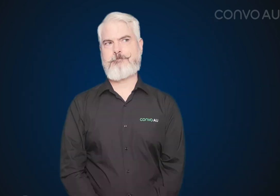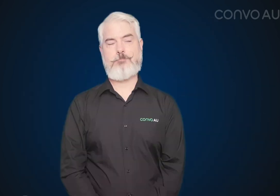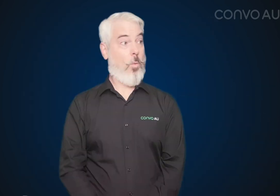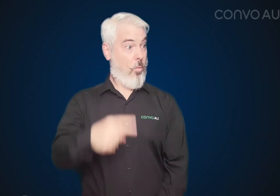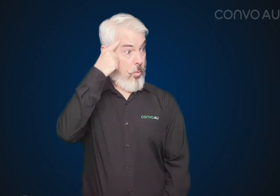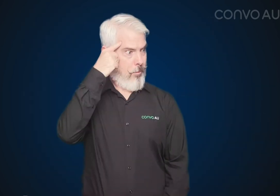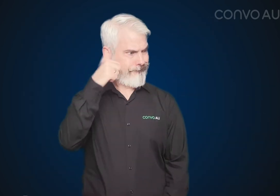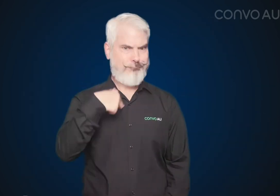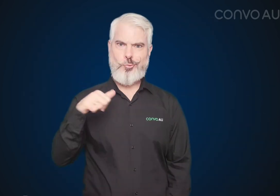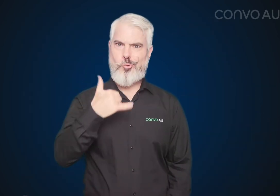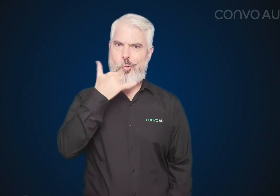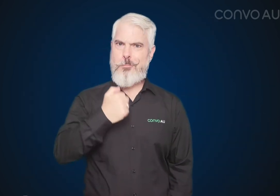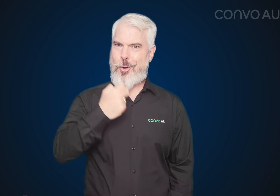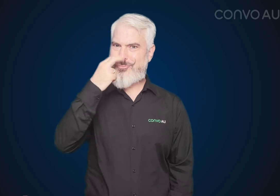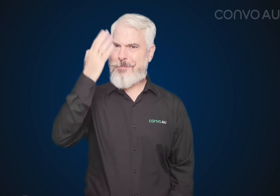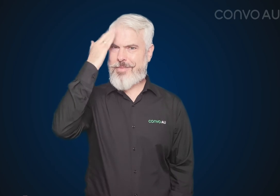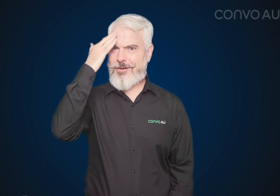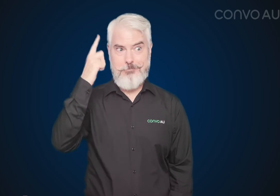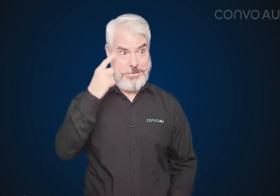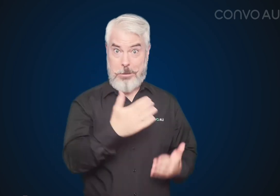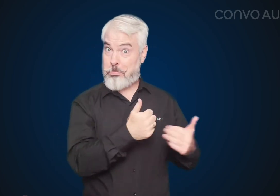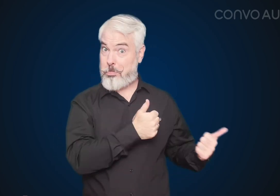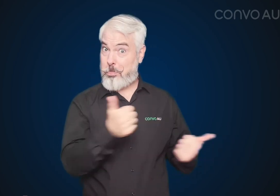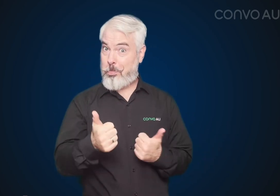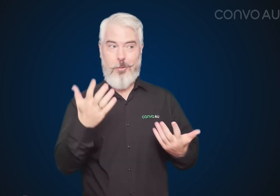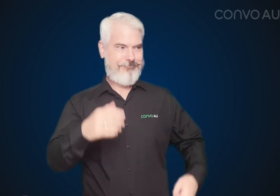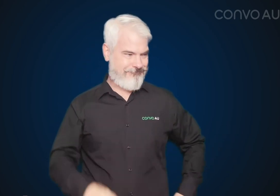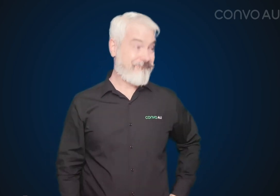Oh, that reminds me, I should call my Grandmother and see how she is!